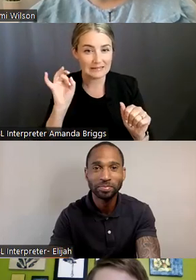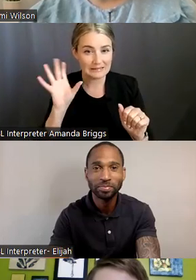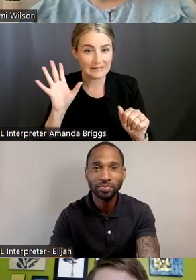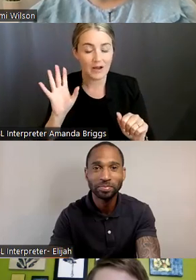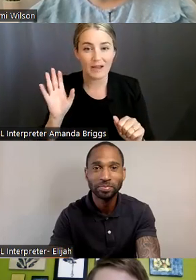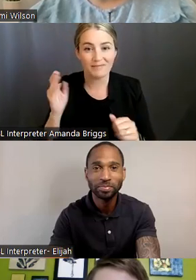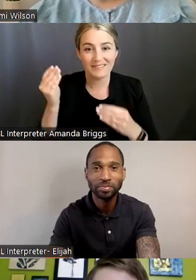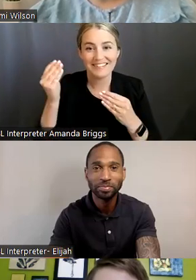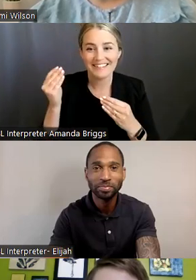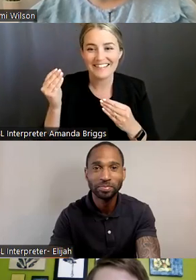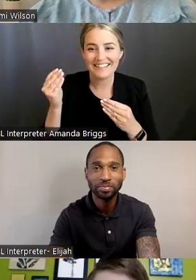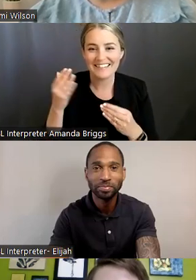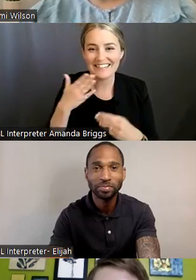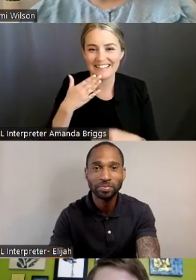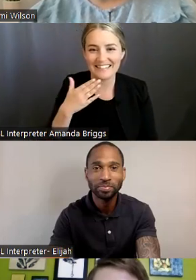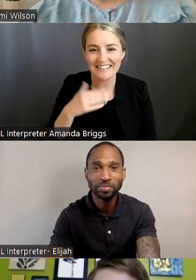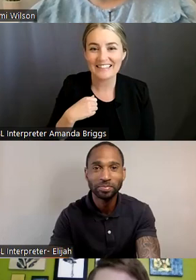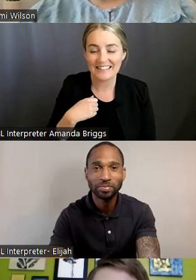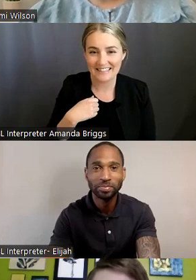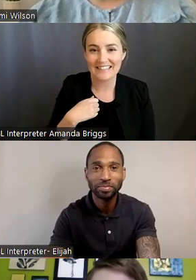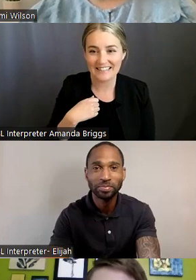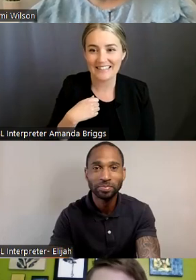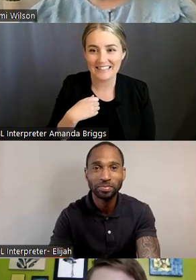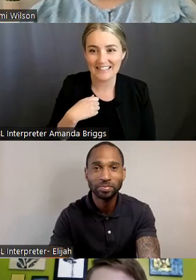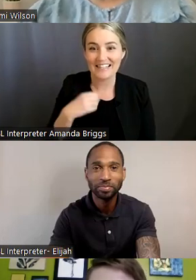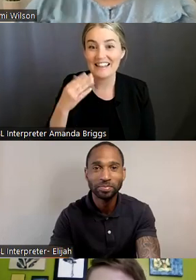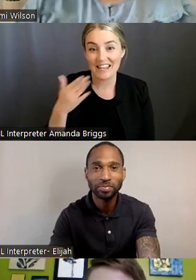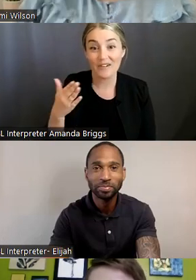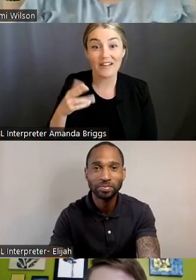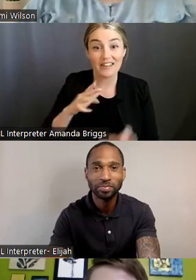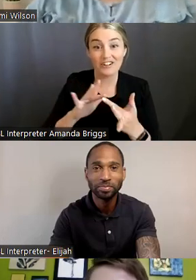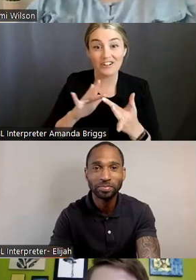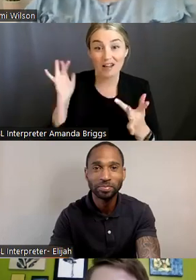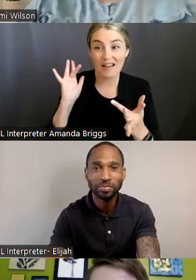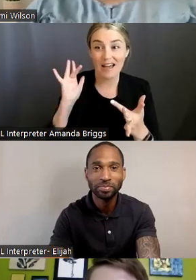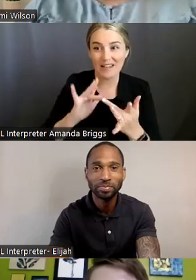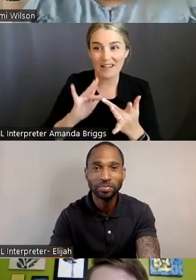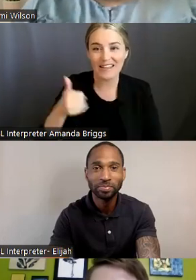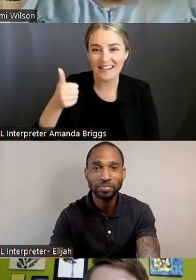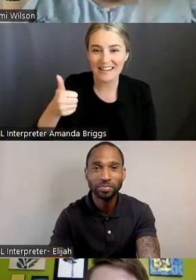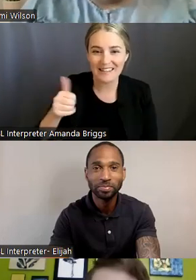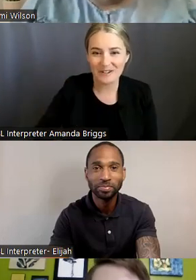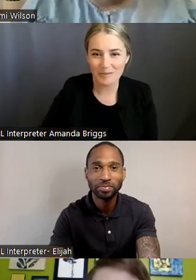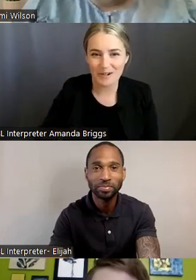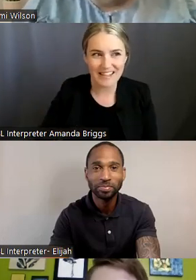We'll keep a note on it, and if it begins to like too much, I'll let you know. Thank you, I'll just log out and log back in and let the other interpreter know, thank